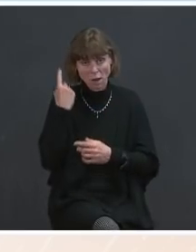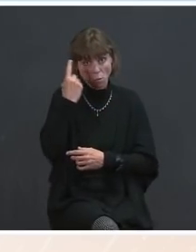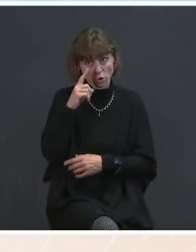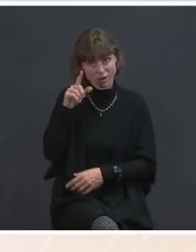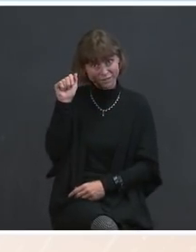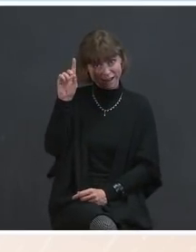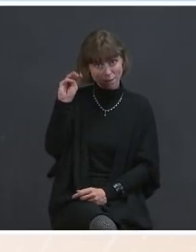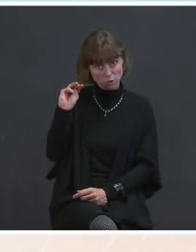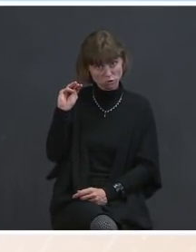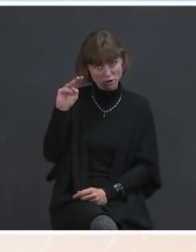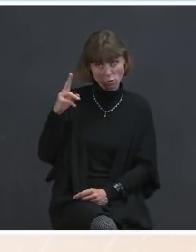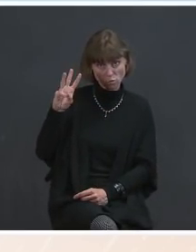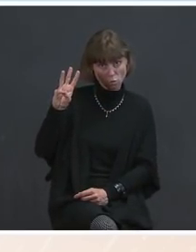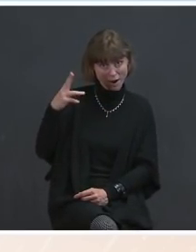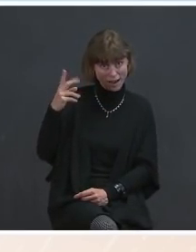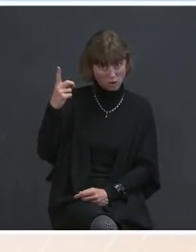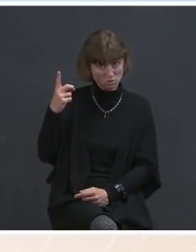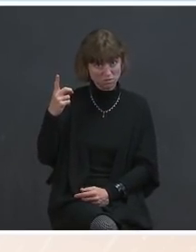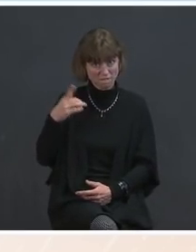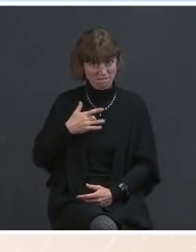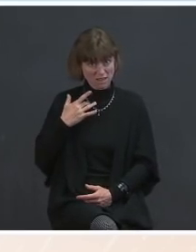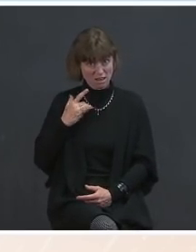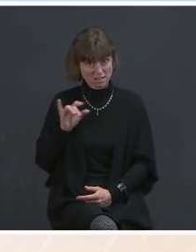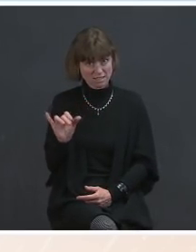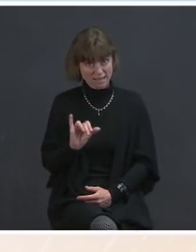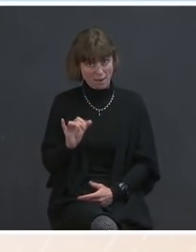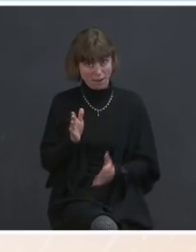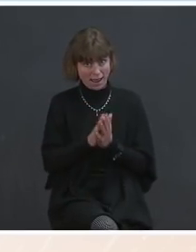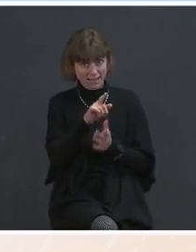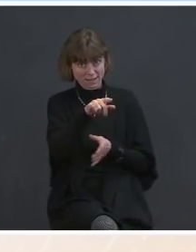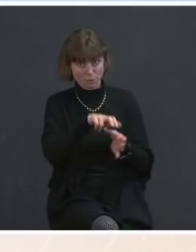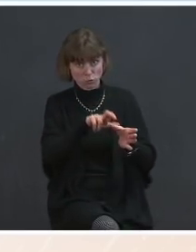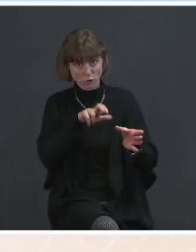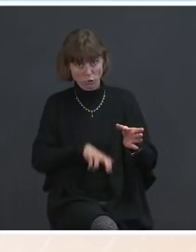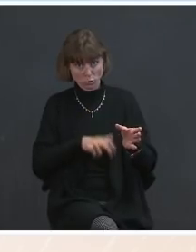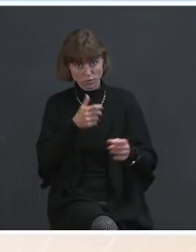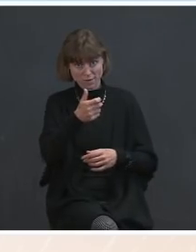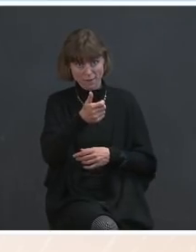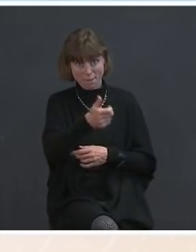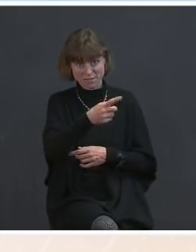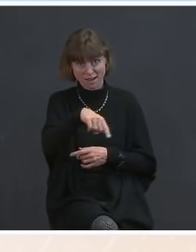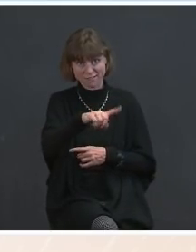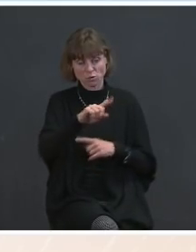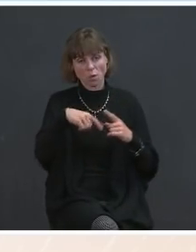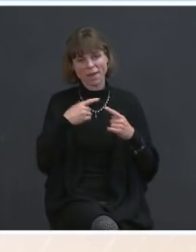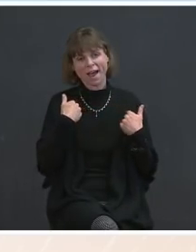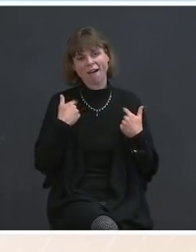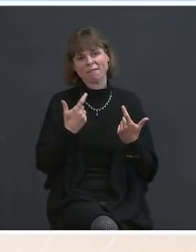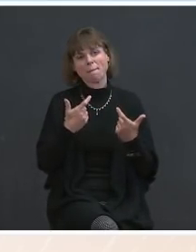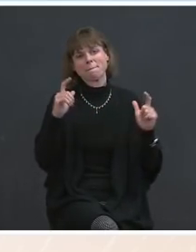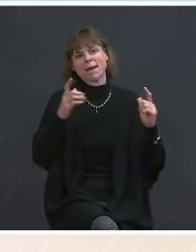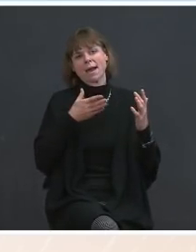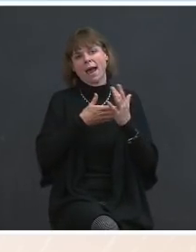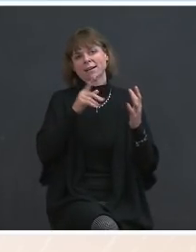and is considering asking them to recuse themselves on some of these larger, big-tech, antitrust matters that will be coming up, presumably.